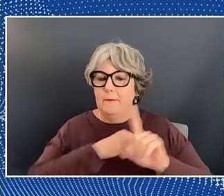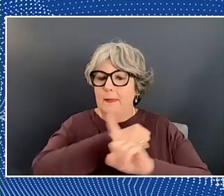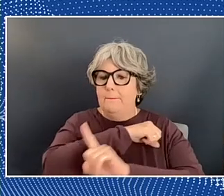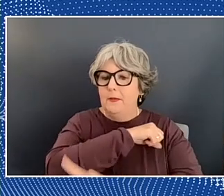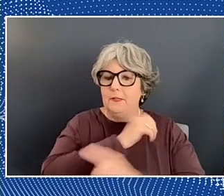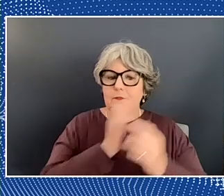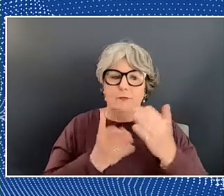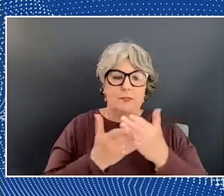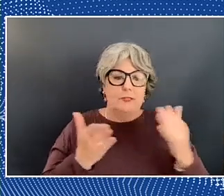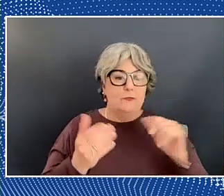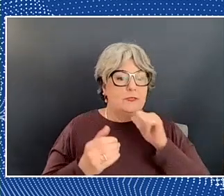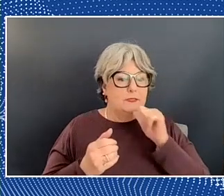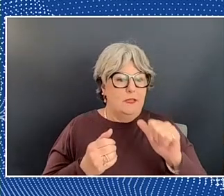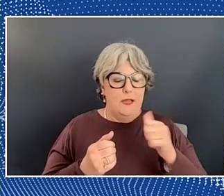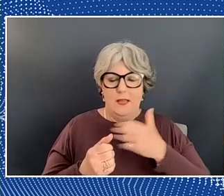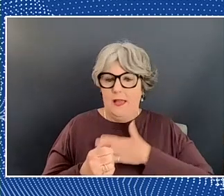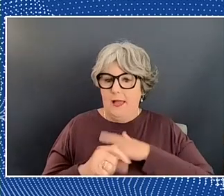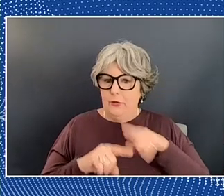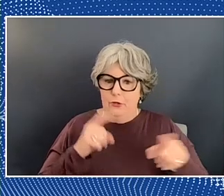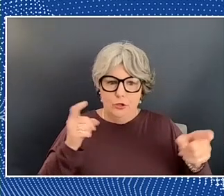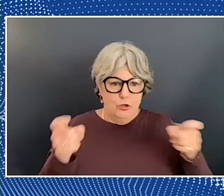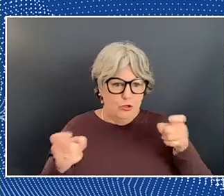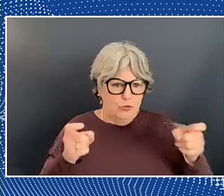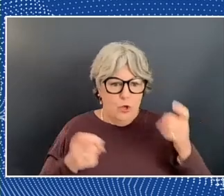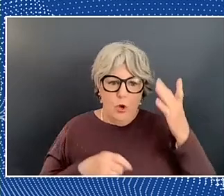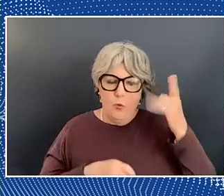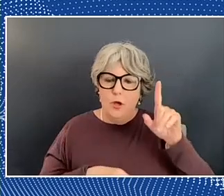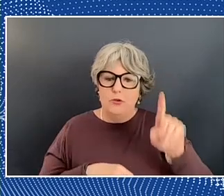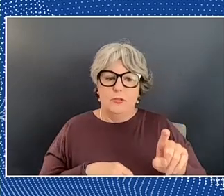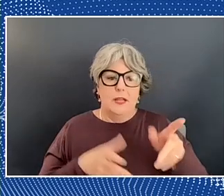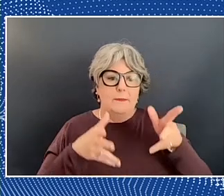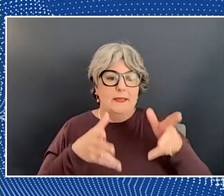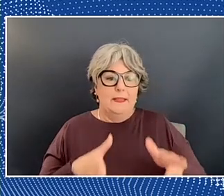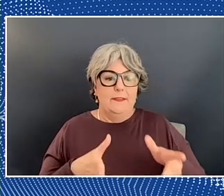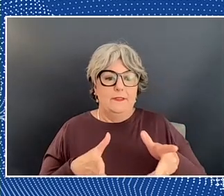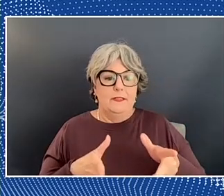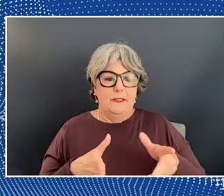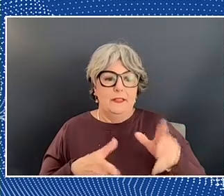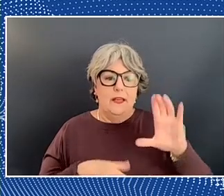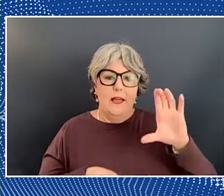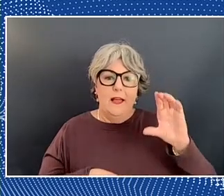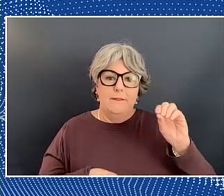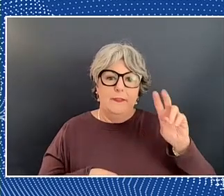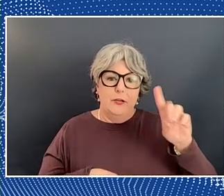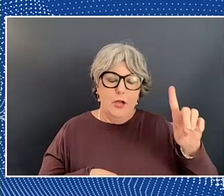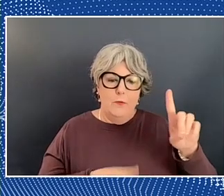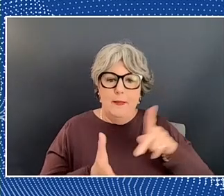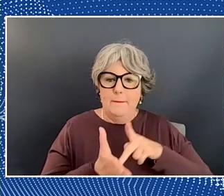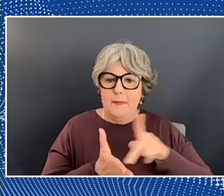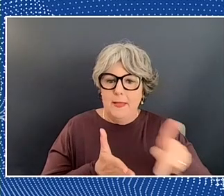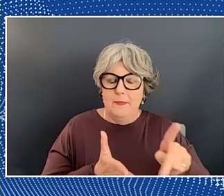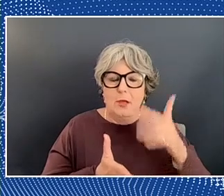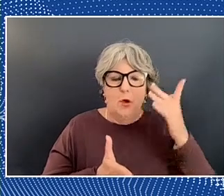was completely beyond my control? Why should I be left out of the COVID payment pause and why am I ineligible for